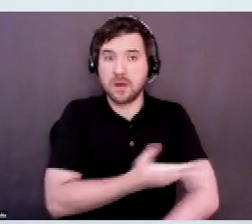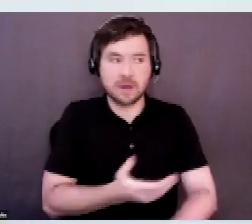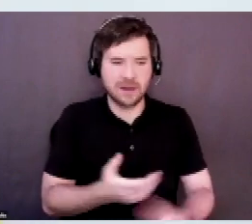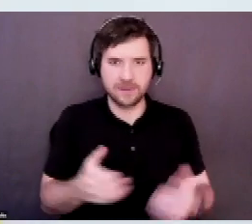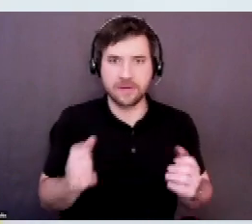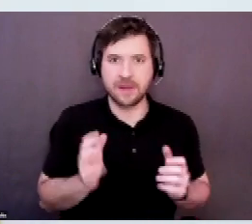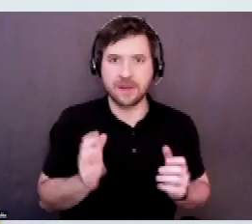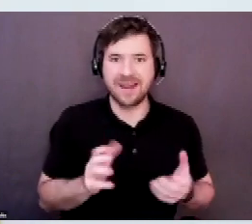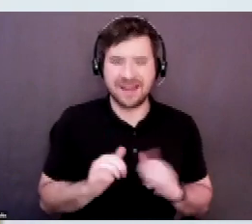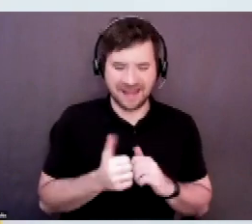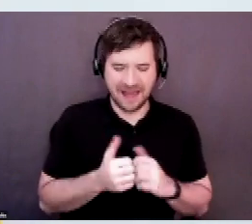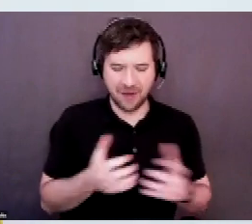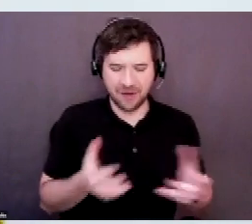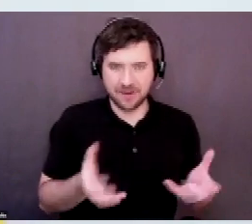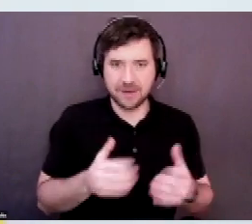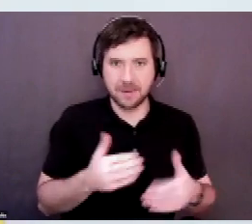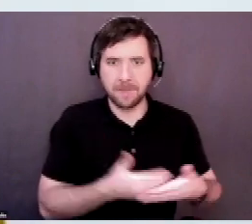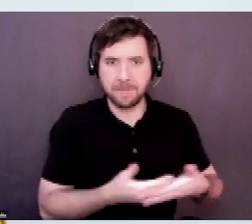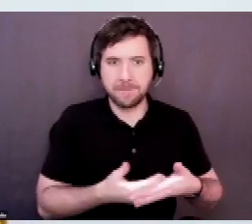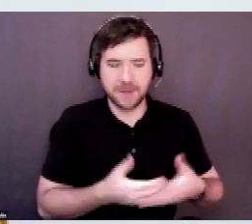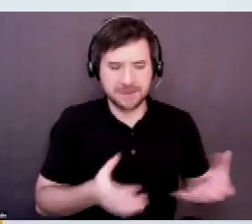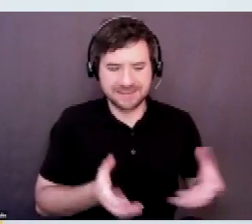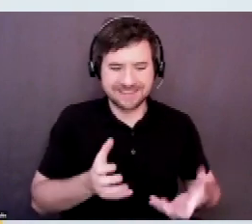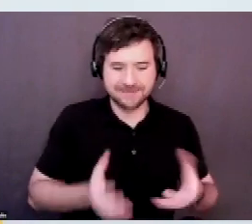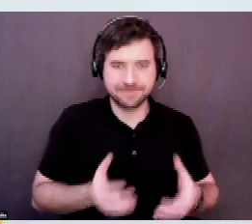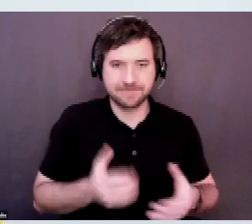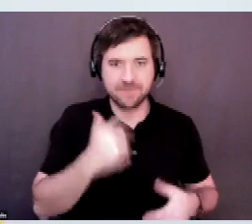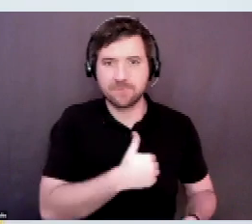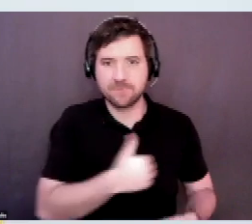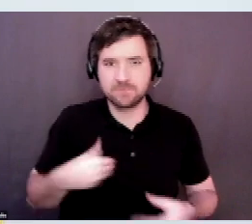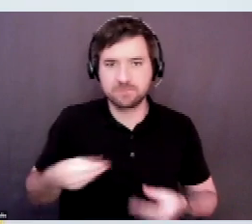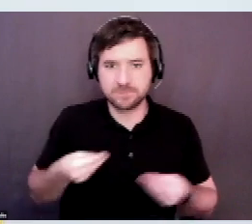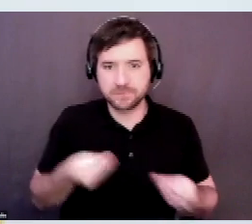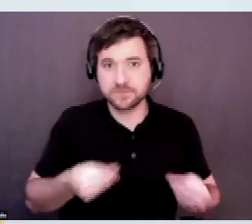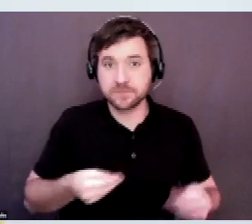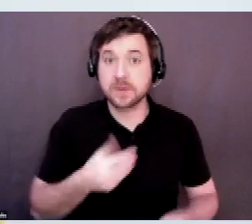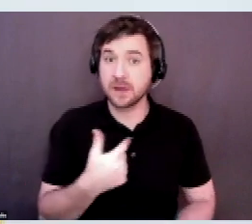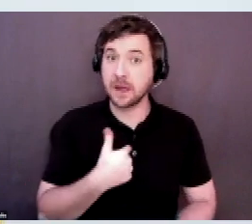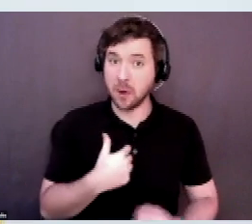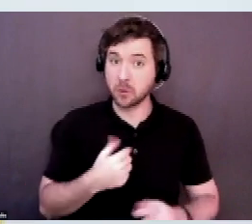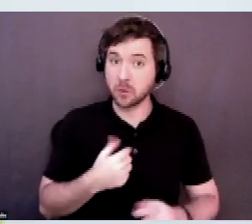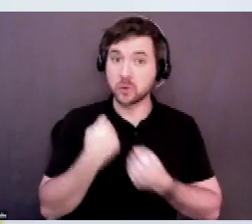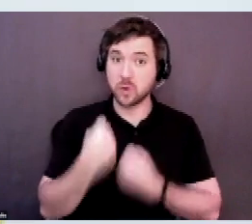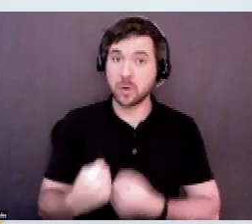maneuver the baby for breastfeeding. And I was very much a strong advocate for myself to breastfeed.